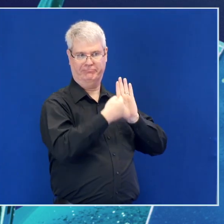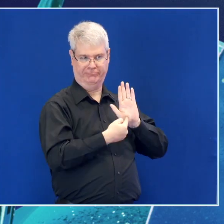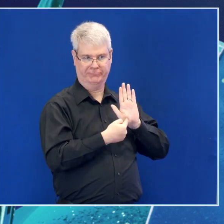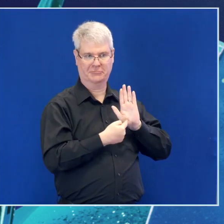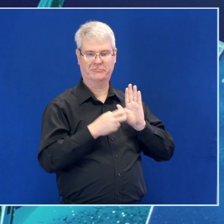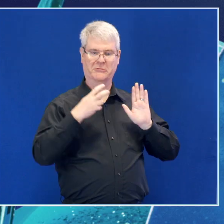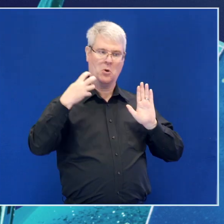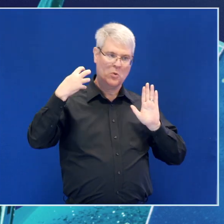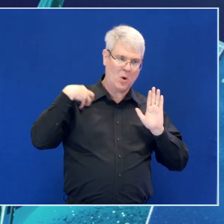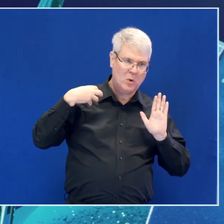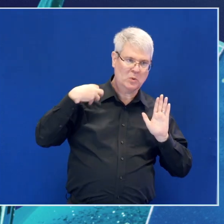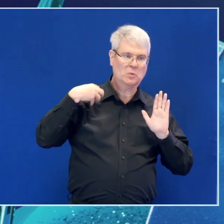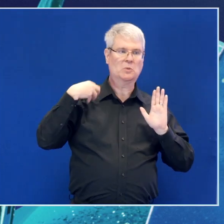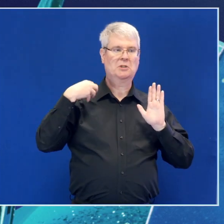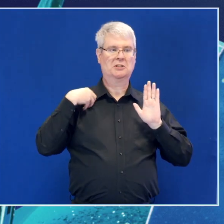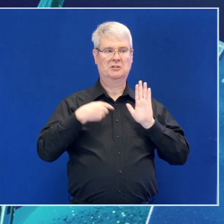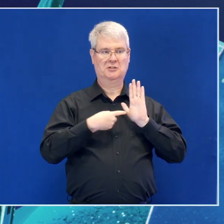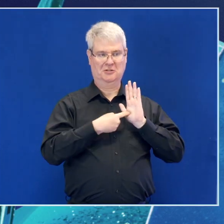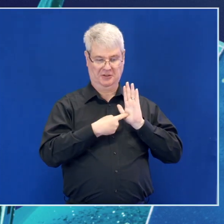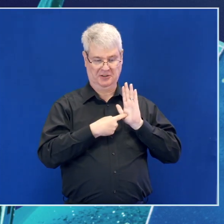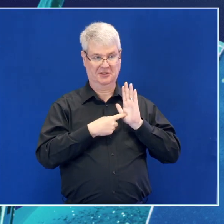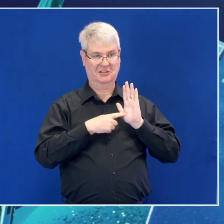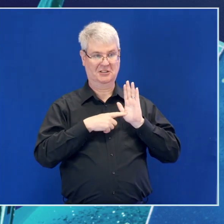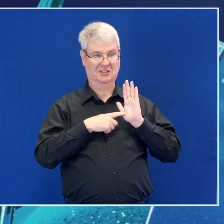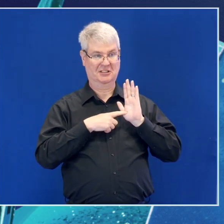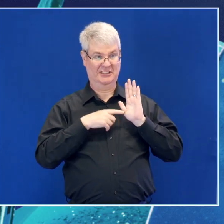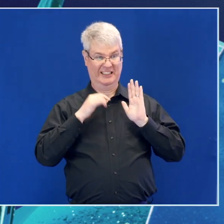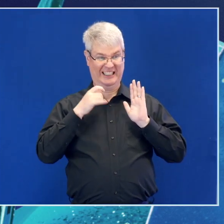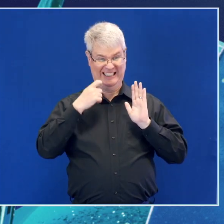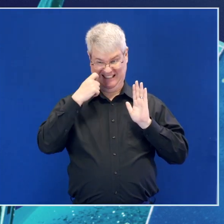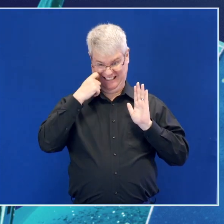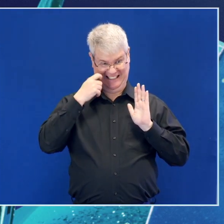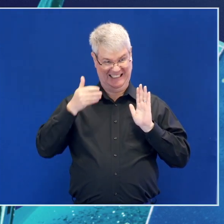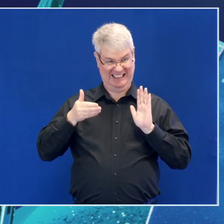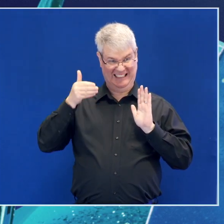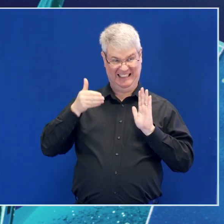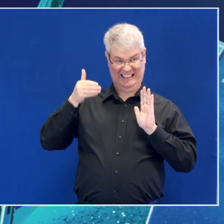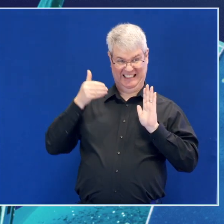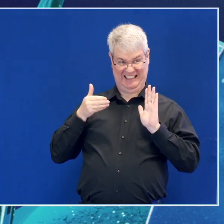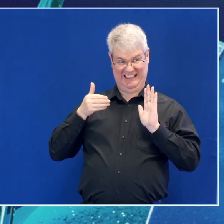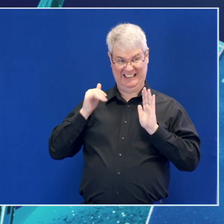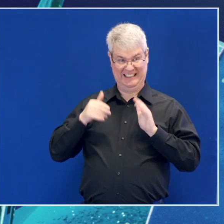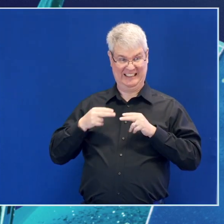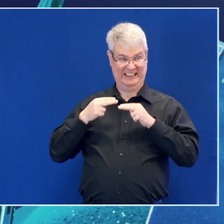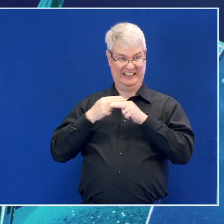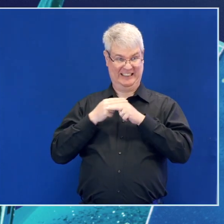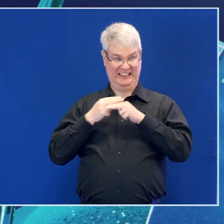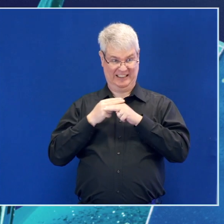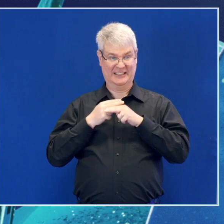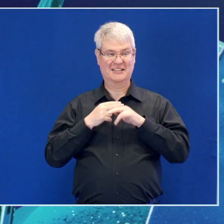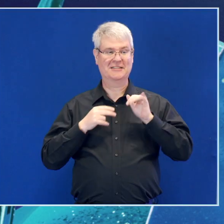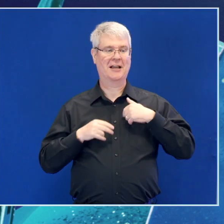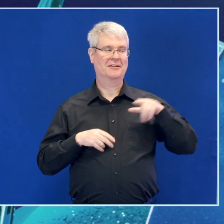the one we saw two slides ago. The attached file, Contoso Biweekly Strategy Sync,